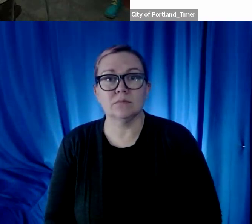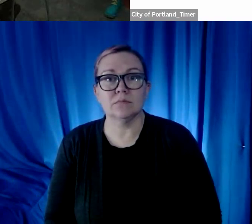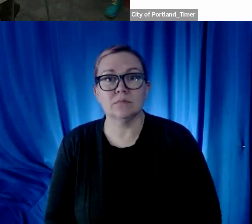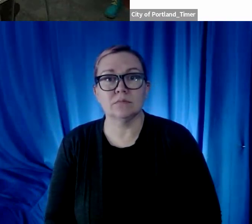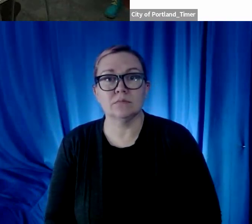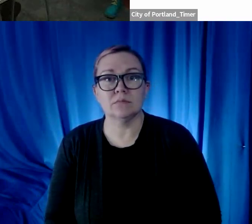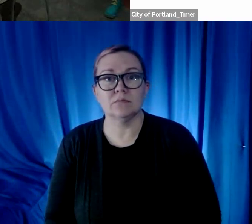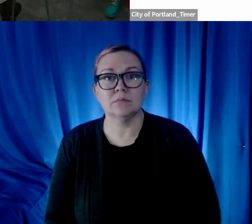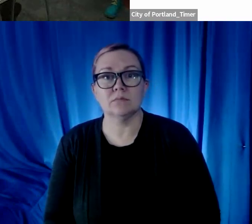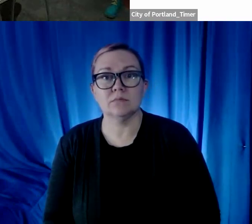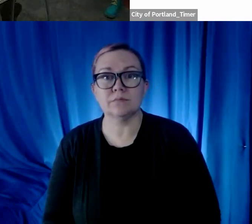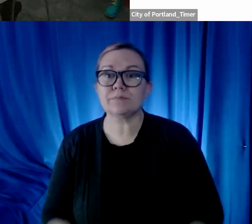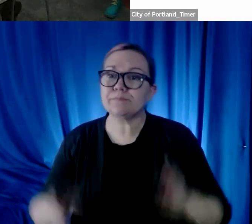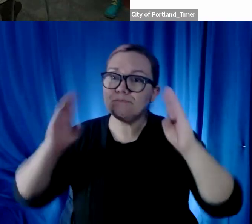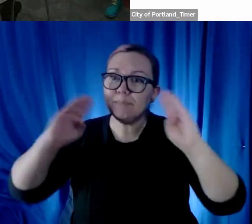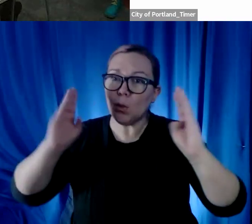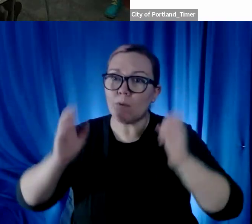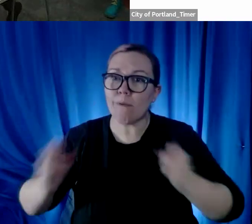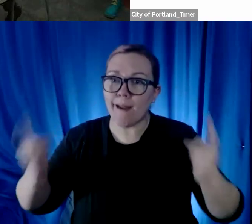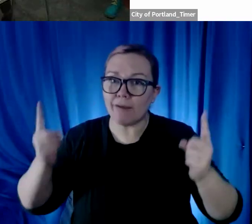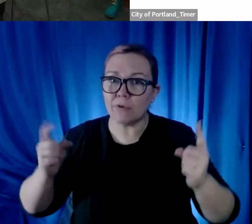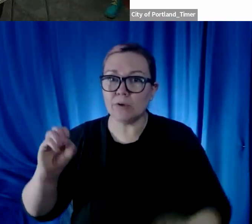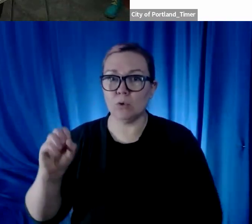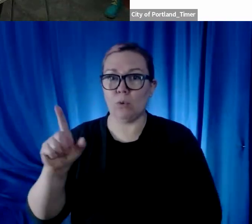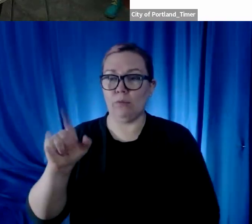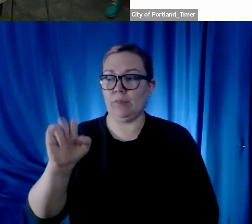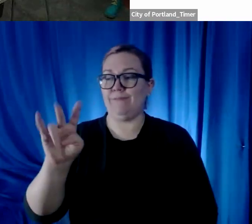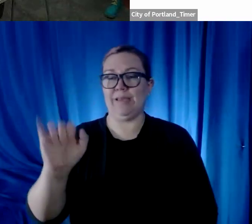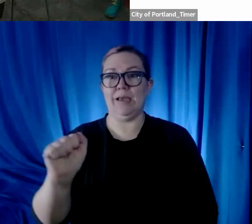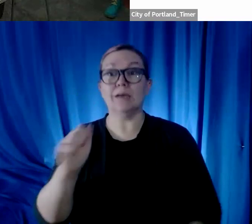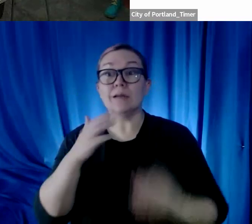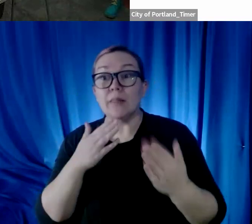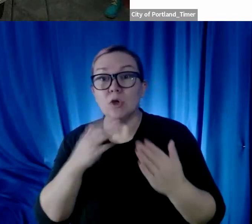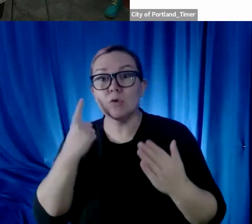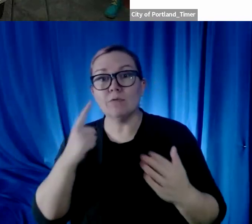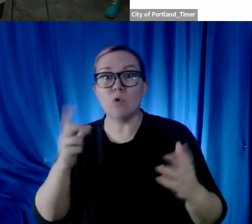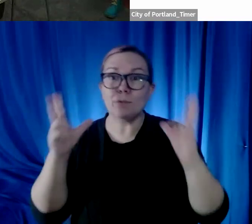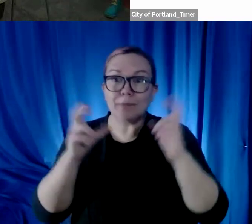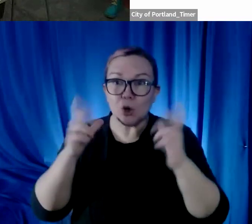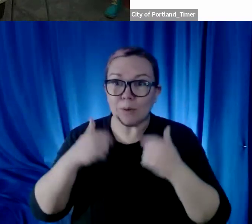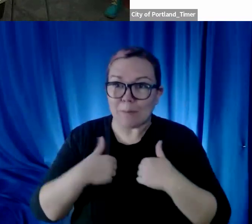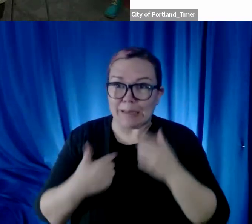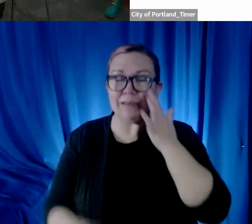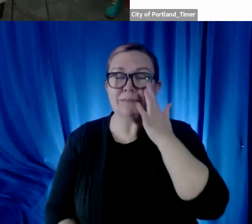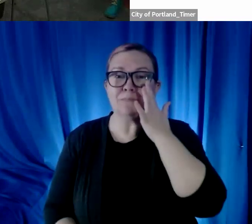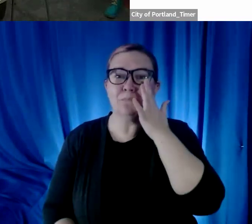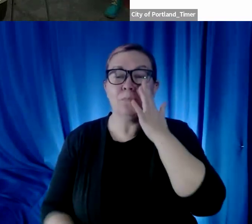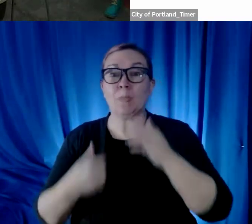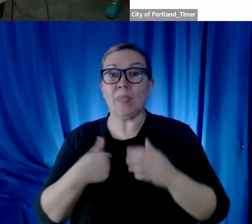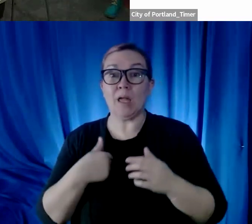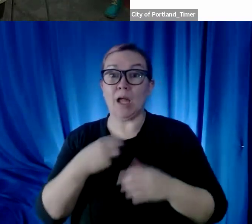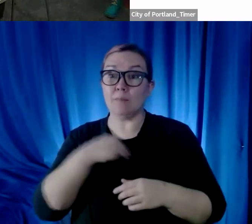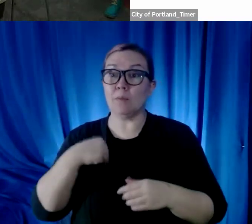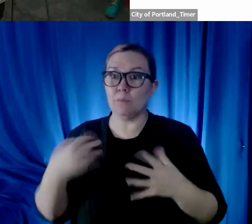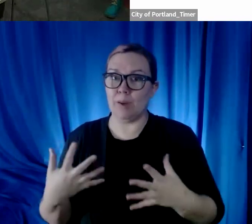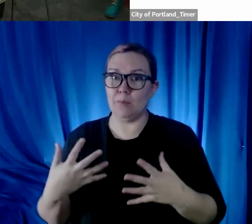Hi, everyone. I'm Olivia Hazenkamp. Thank you for hearing me out. I am a member of Critical Resistance Portland.